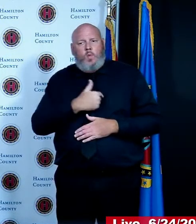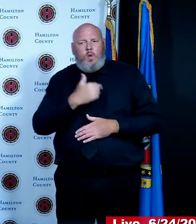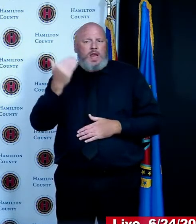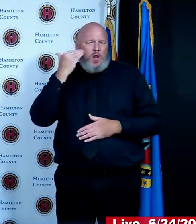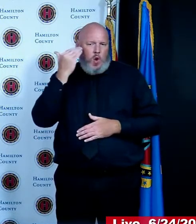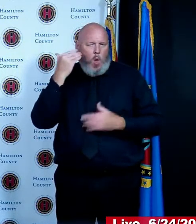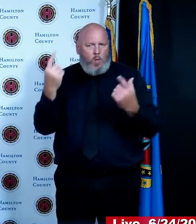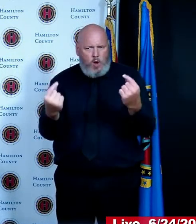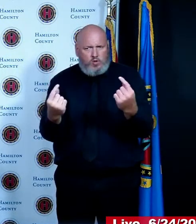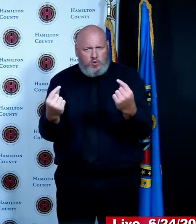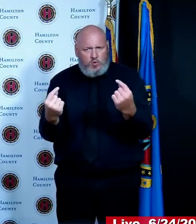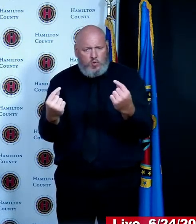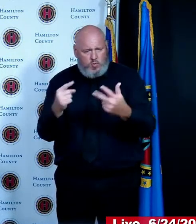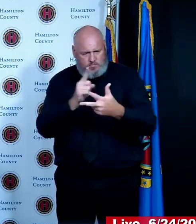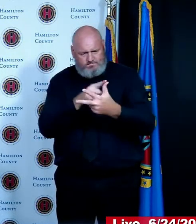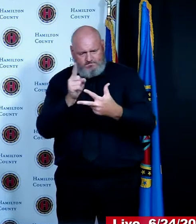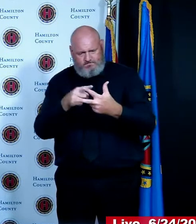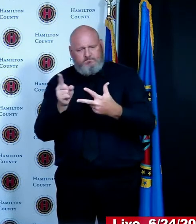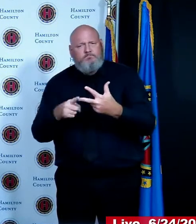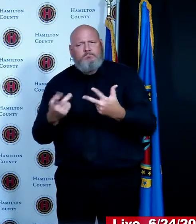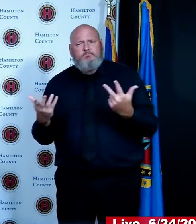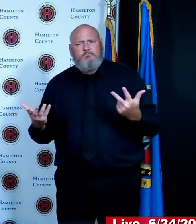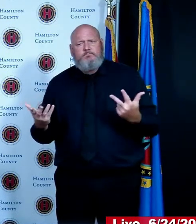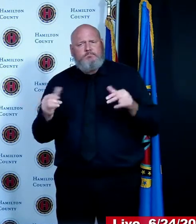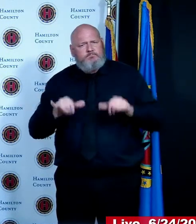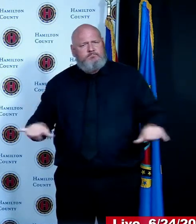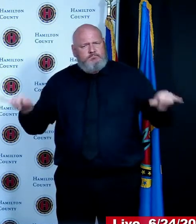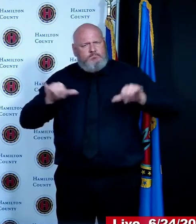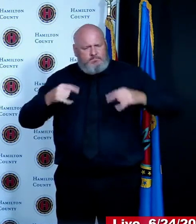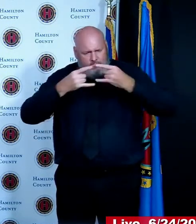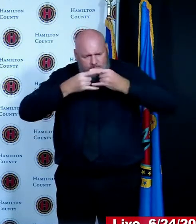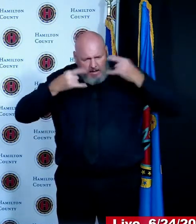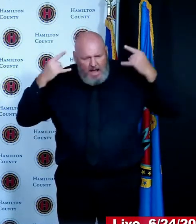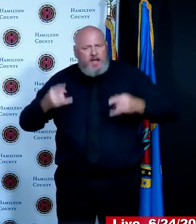we've done a great job in this community of keeping those cases down if you look